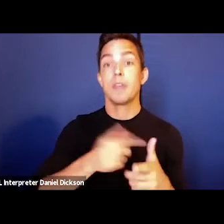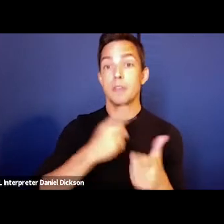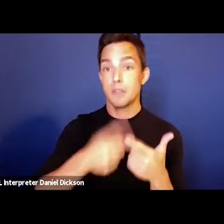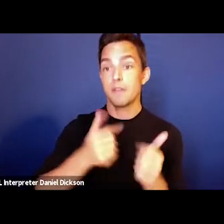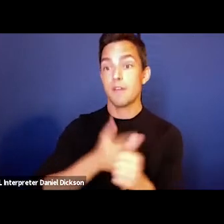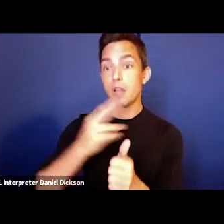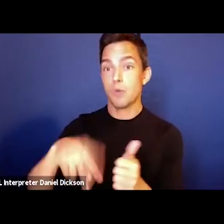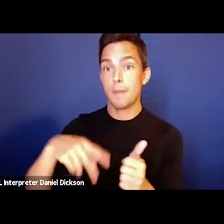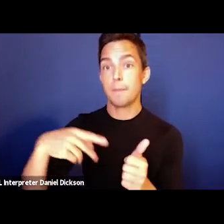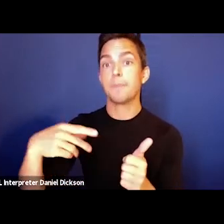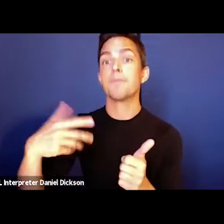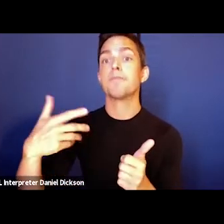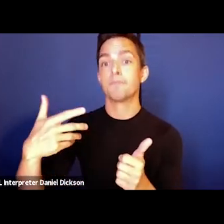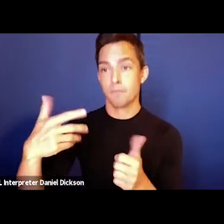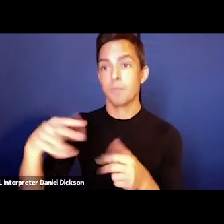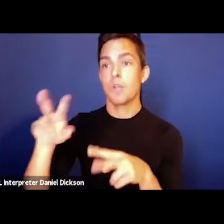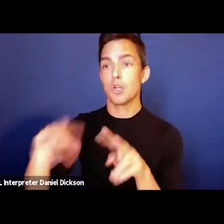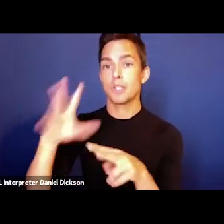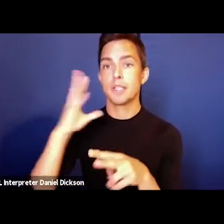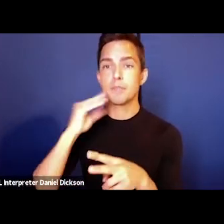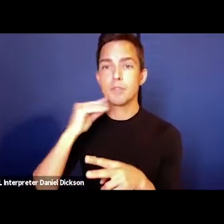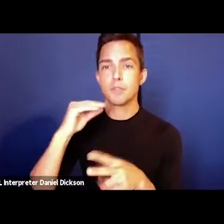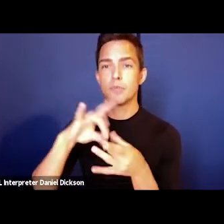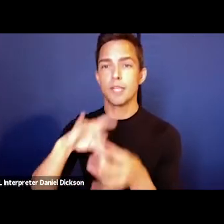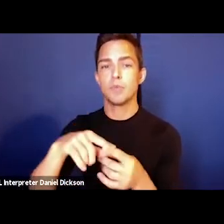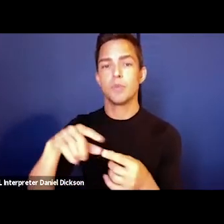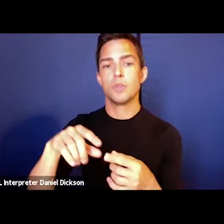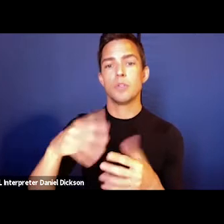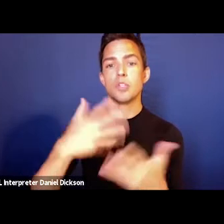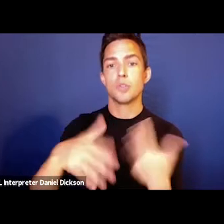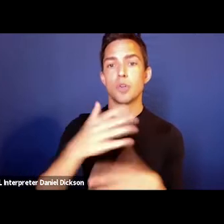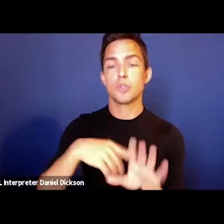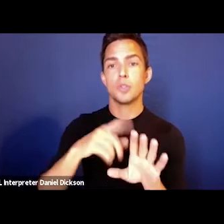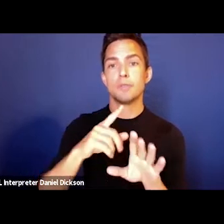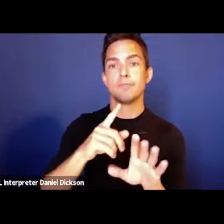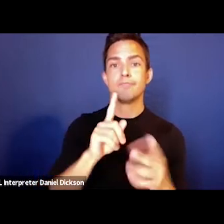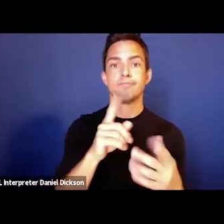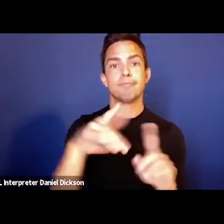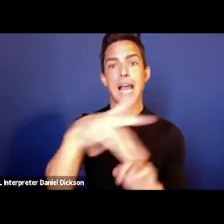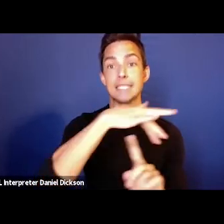and look at the experience of social isolation and loneliness pre to post COVID. A a lot of the